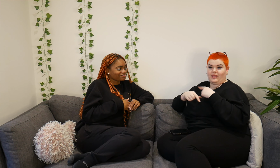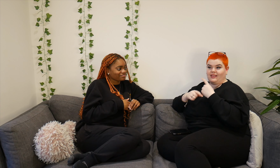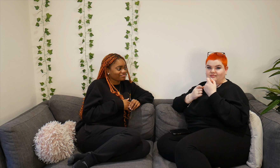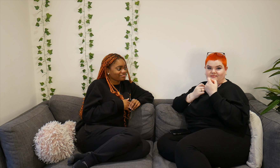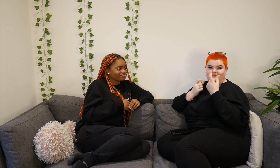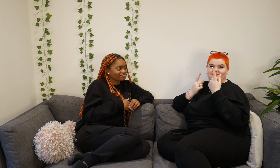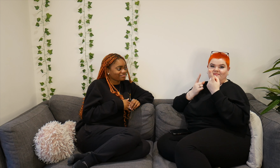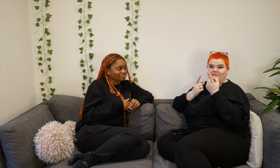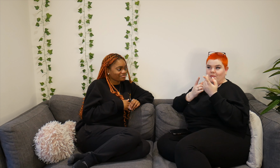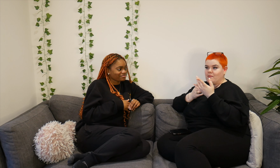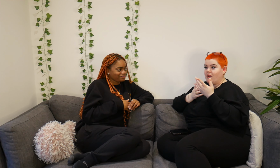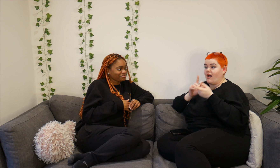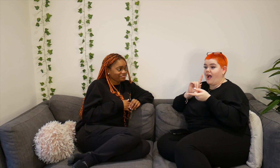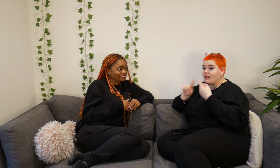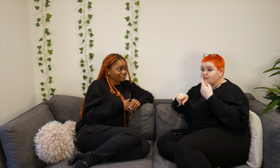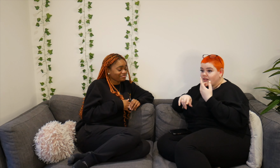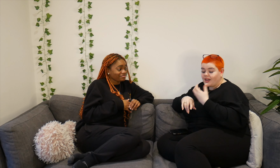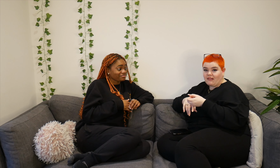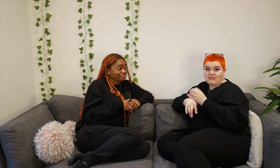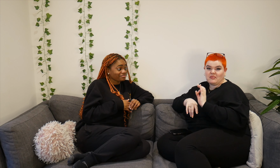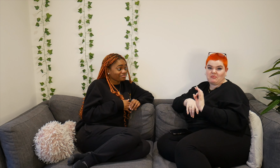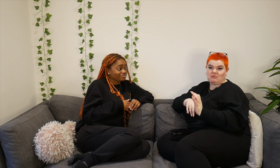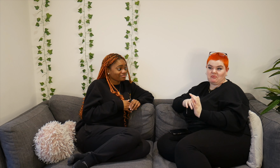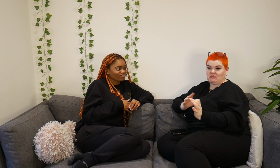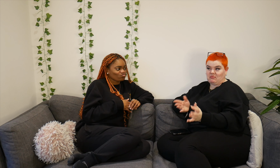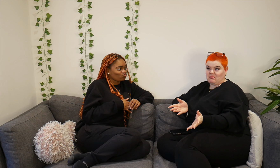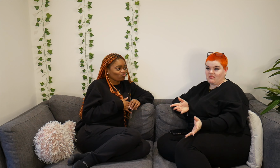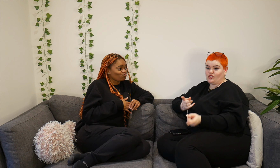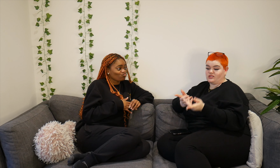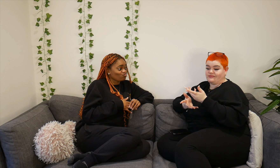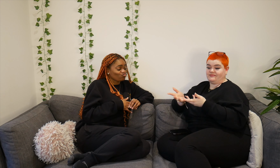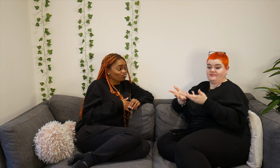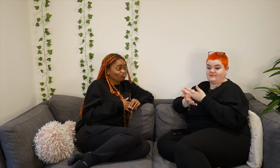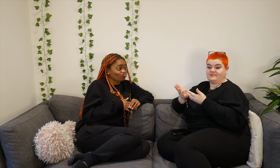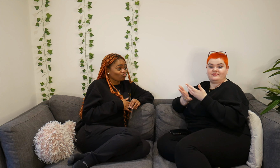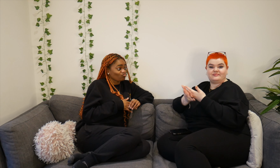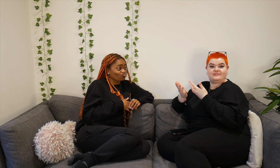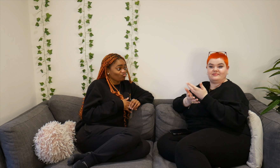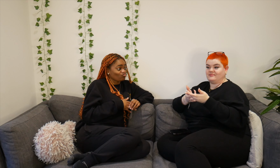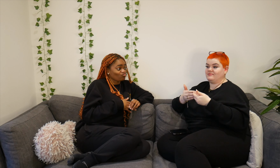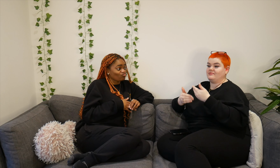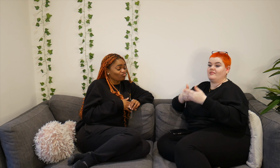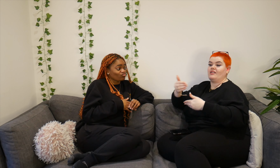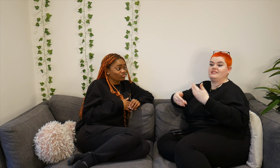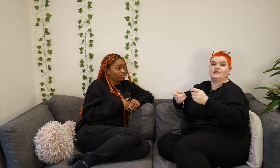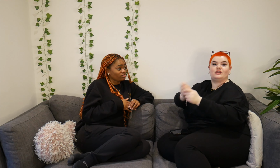we fully understand, but we don't have an answer. All we can do is discuss until change happens.